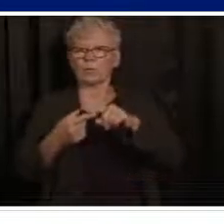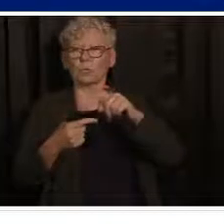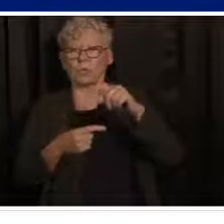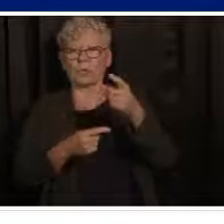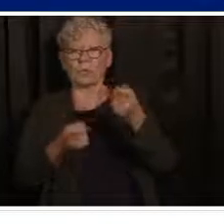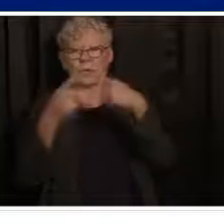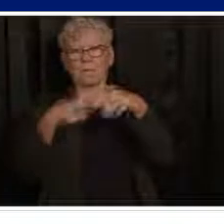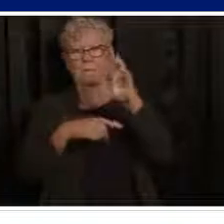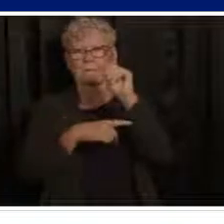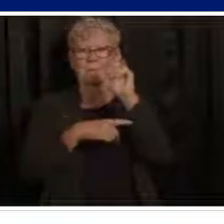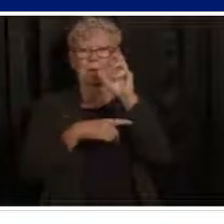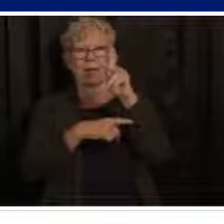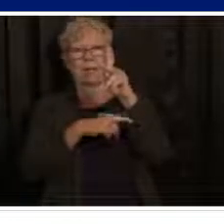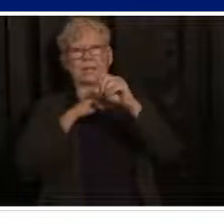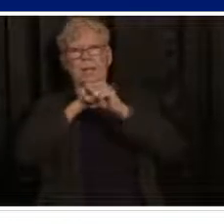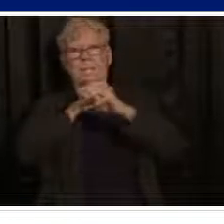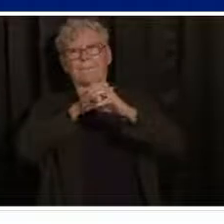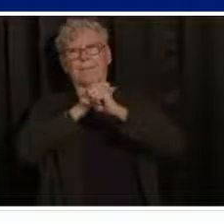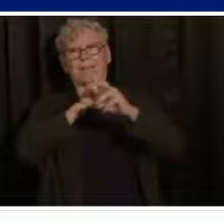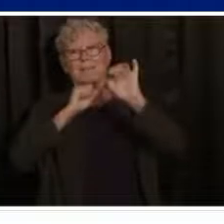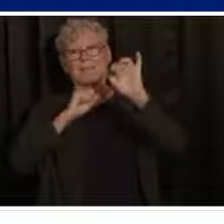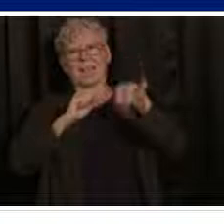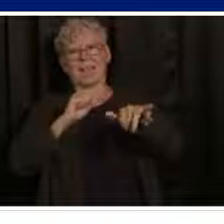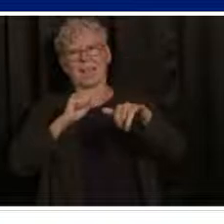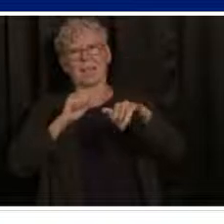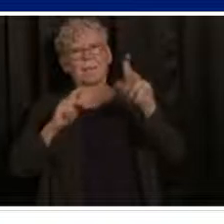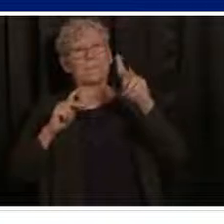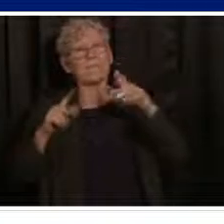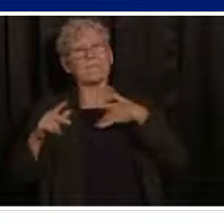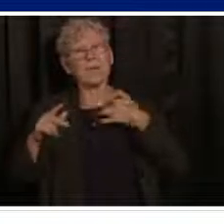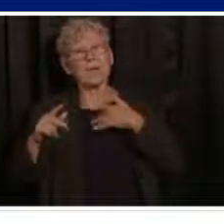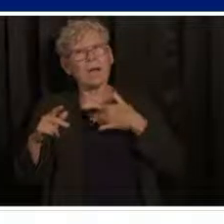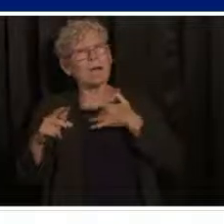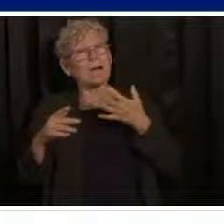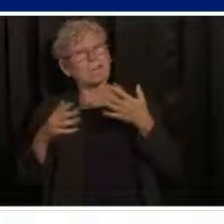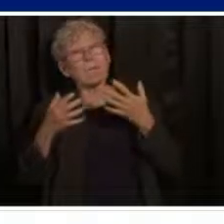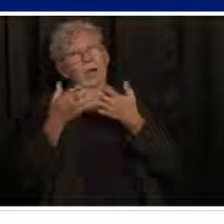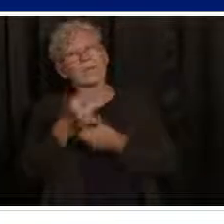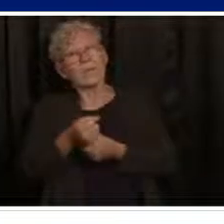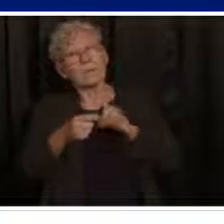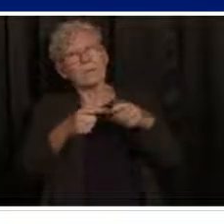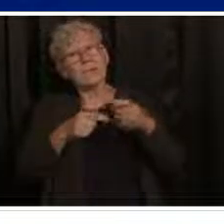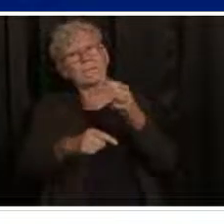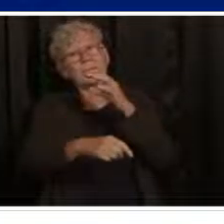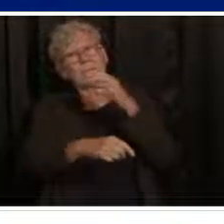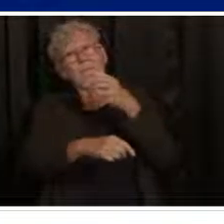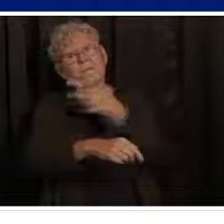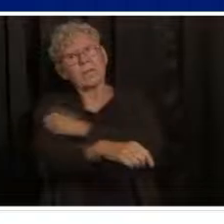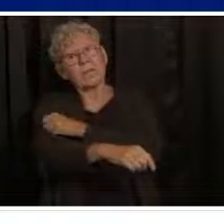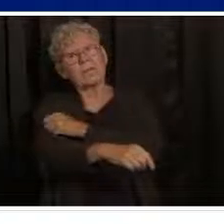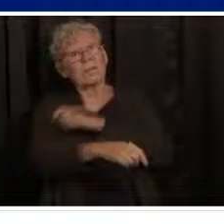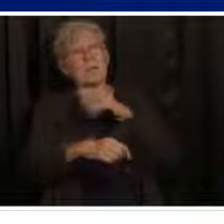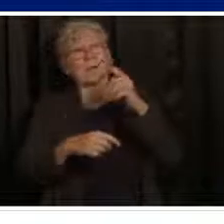helping to build vaccine confidence and make it easier for Coloradans to find vaccine sites closest to them. It seeks